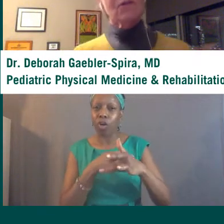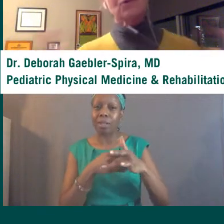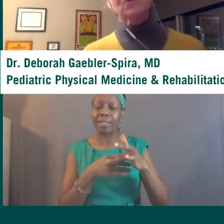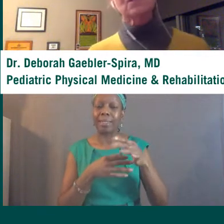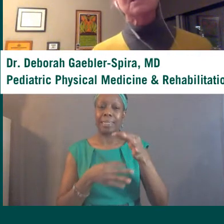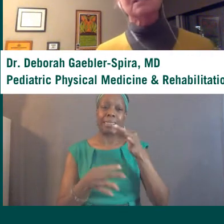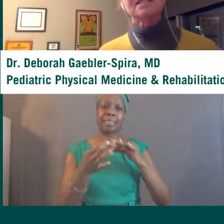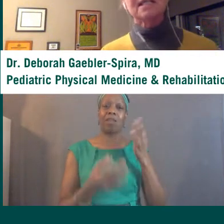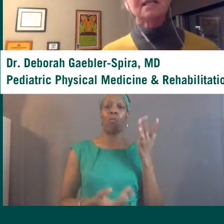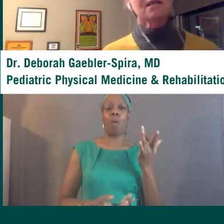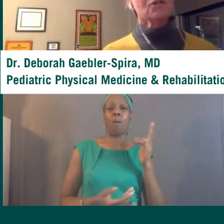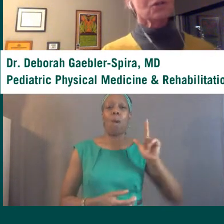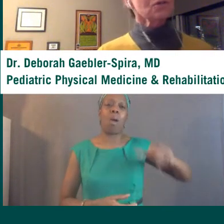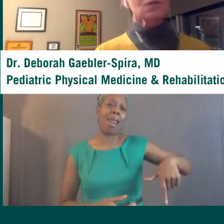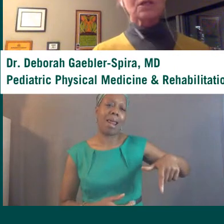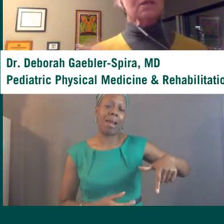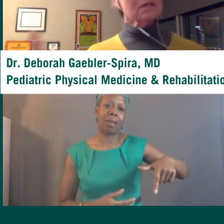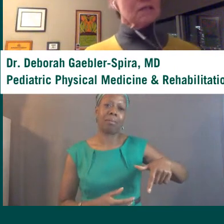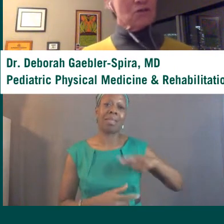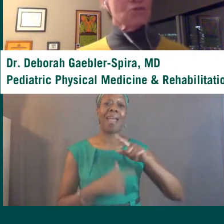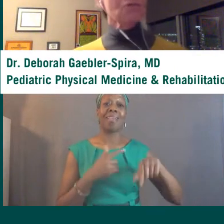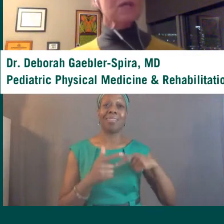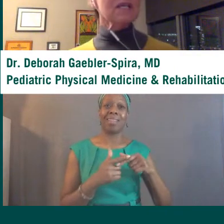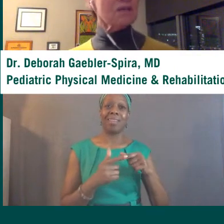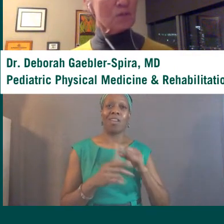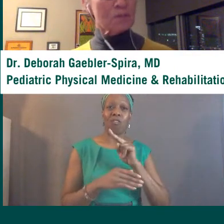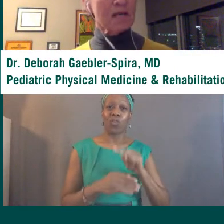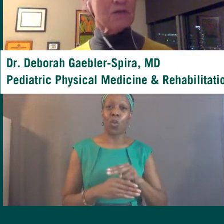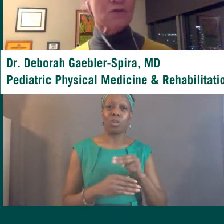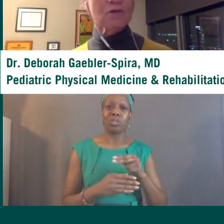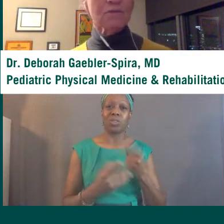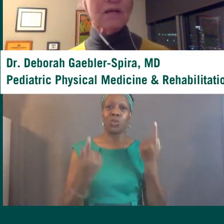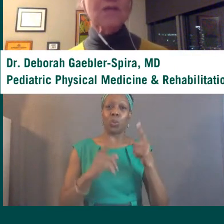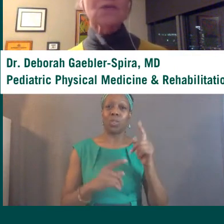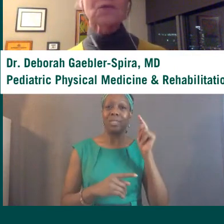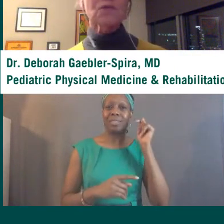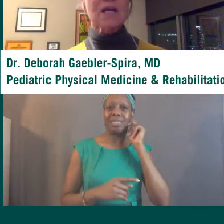Of course, then in the teenage years, you really expand your horizons